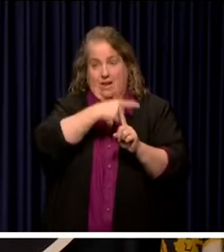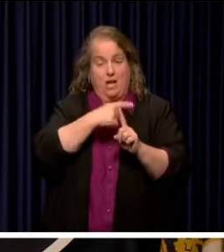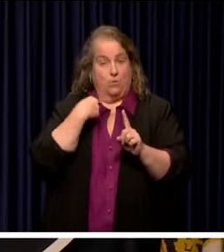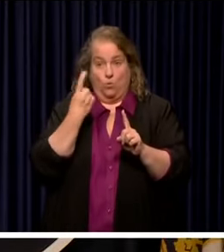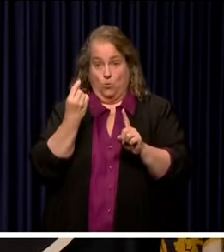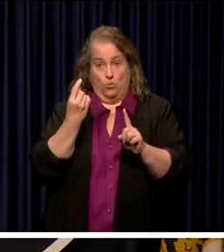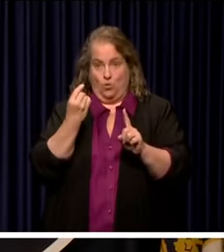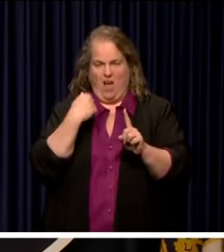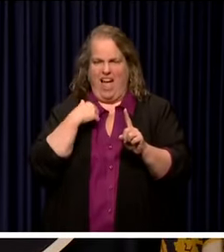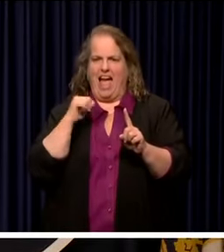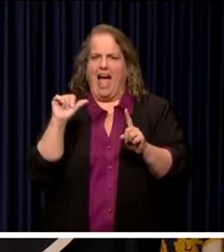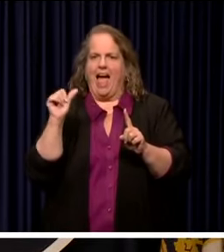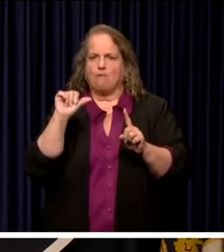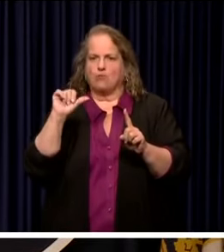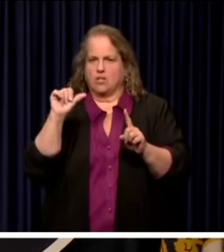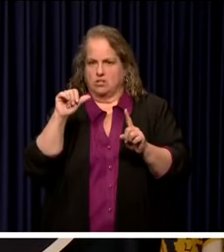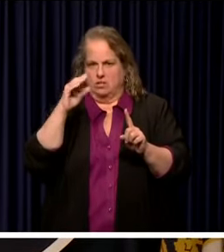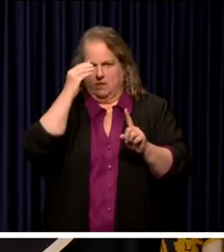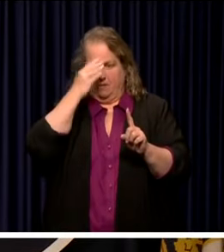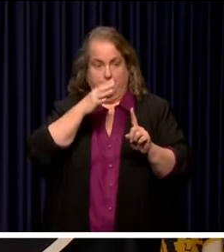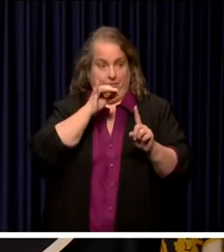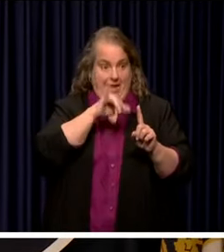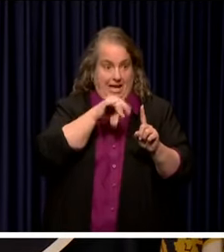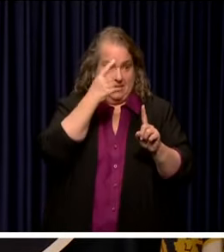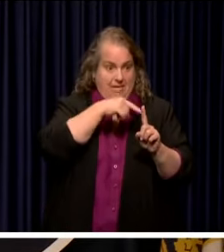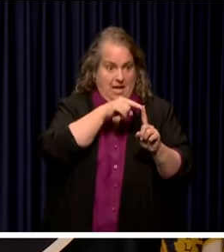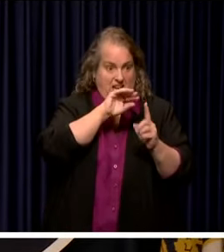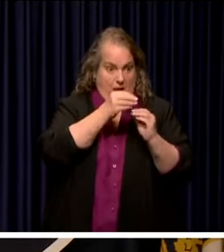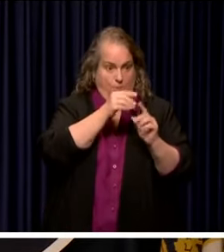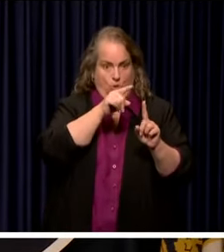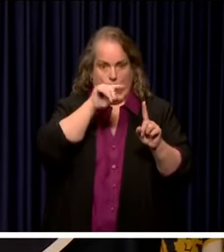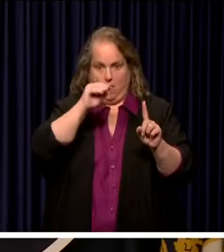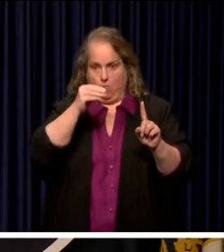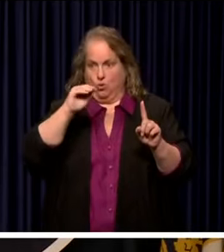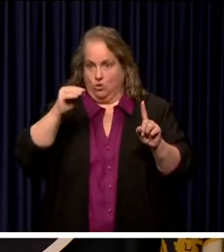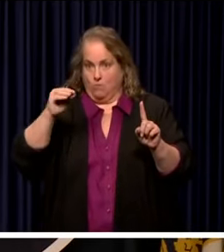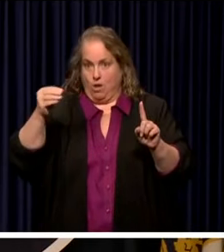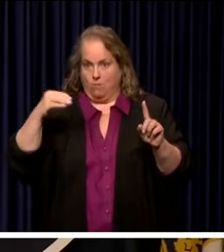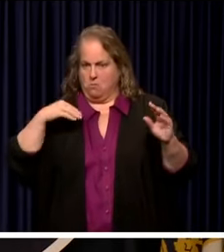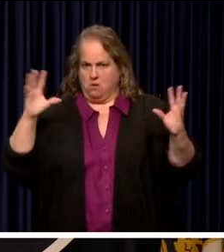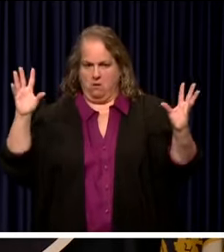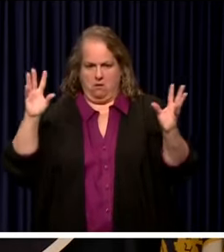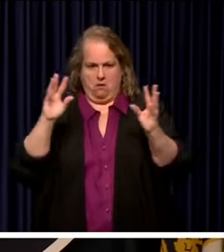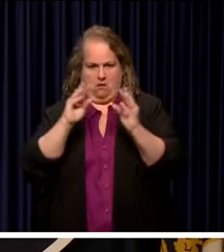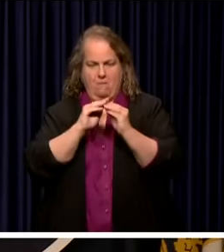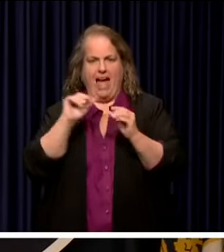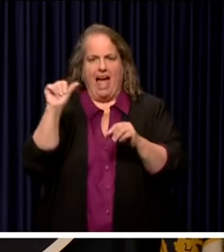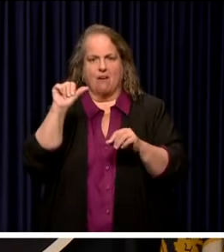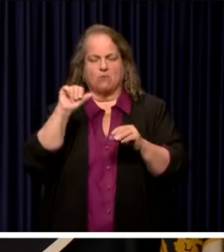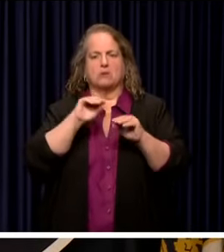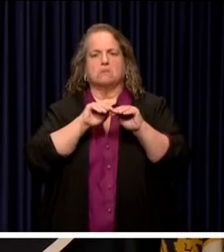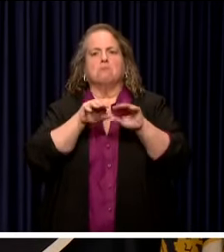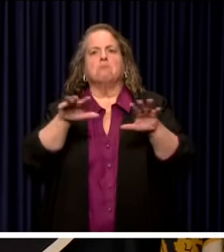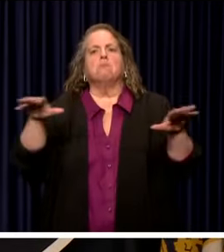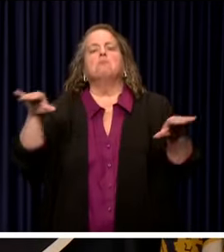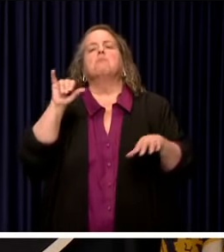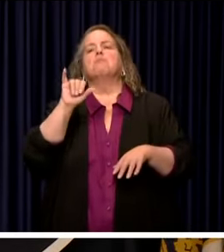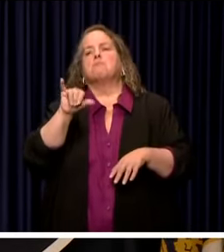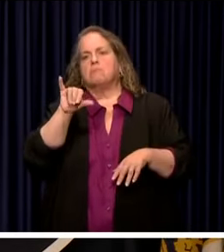TOMORROW IS ALMOST GOING TO BE EXCLUSIVE WHERE WE ARE IN TESTING, HOW WE'RE GOING TO INCREASE THAT CAPACITY AND WHERE